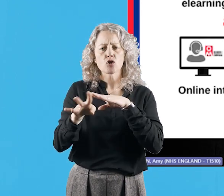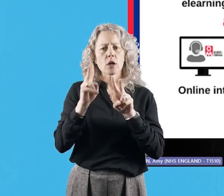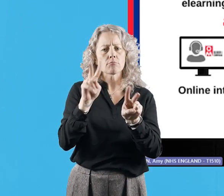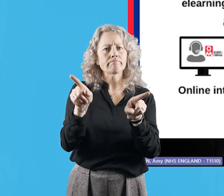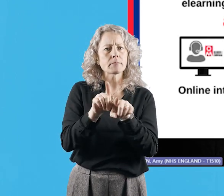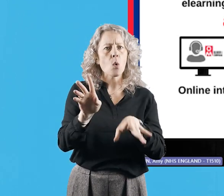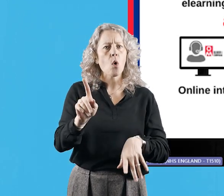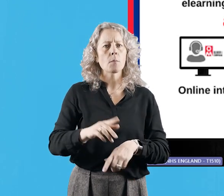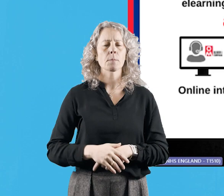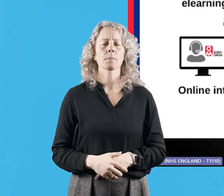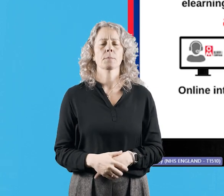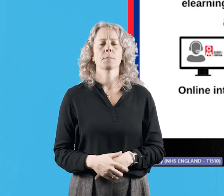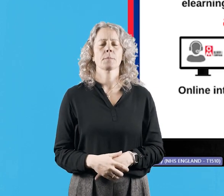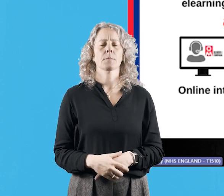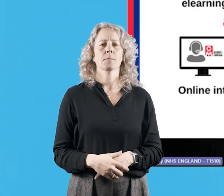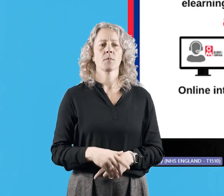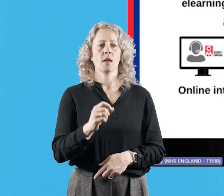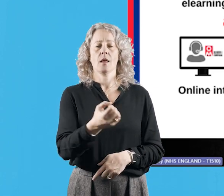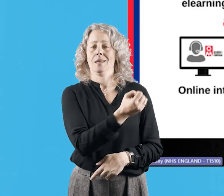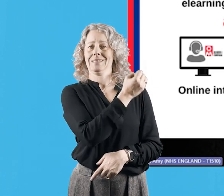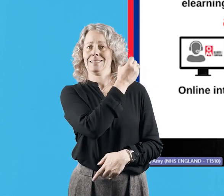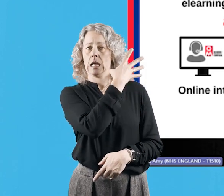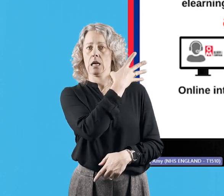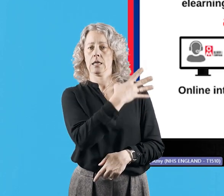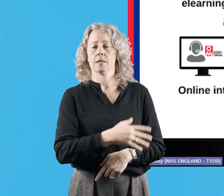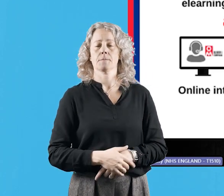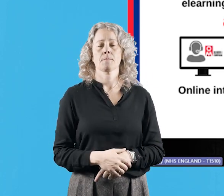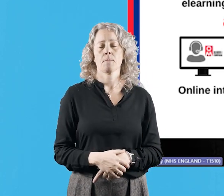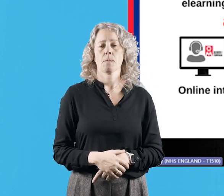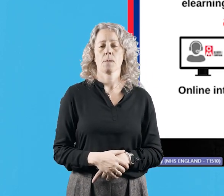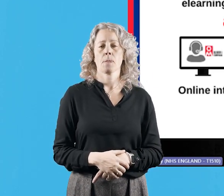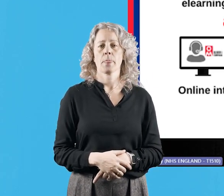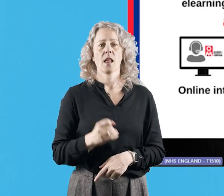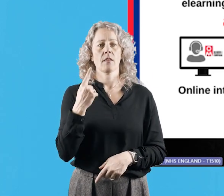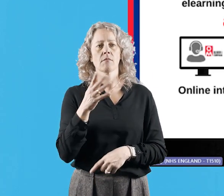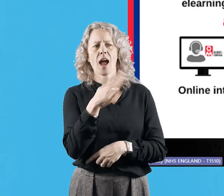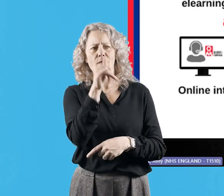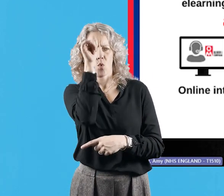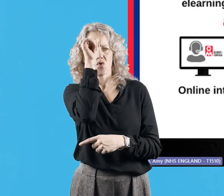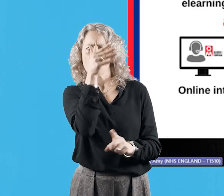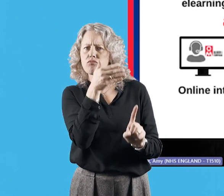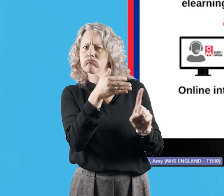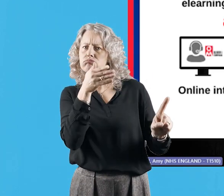what the training looks like. So this slide which I'm assuming everybody does know